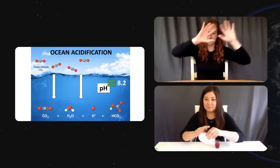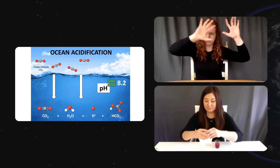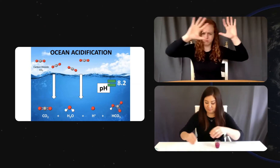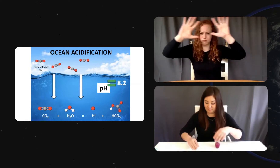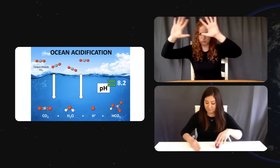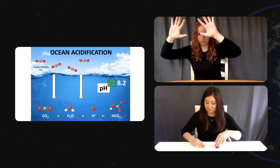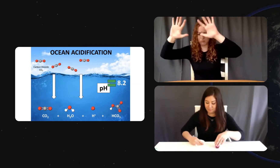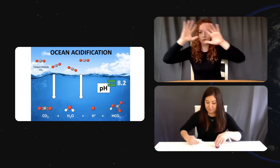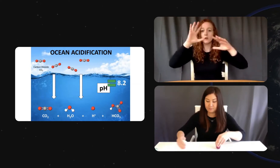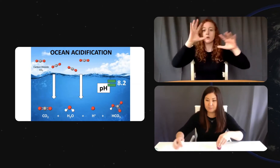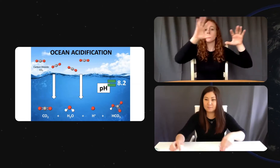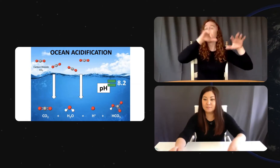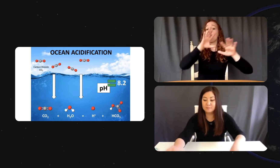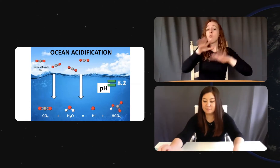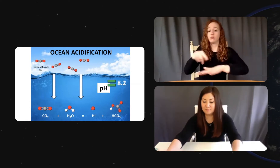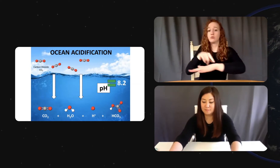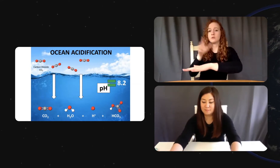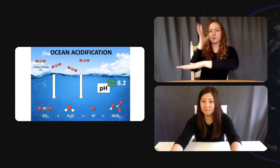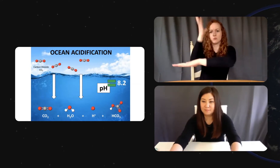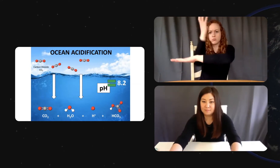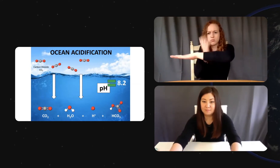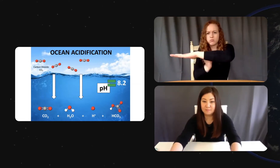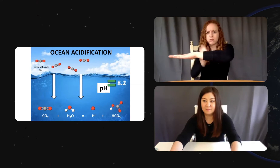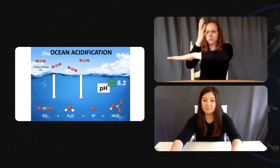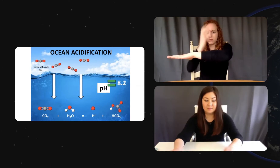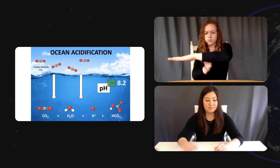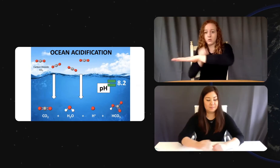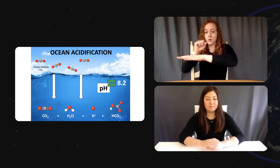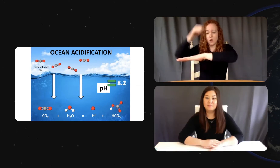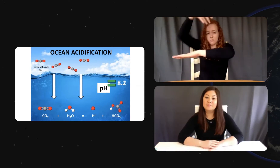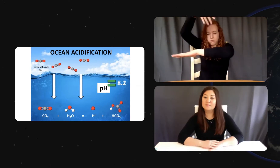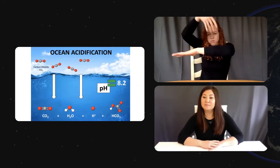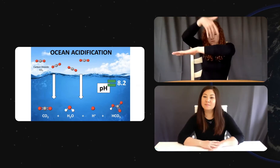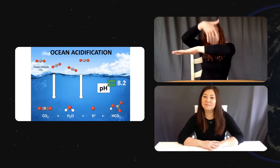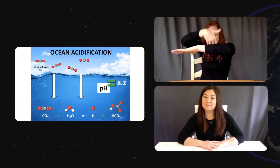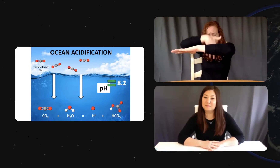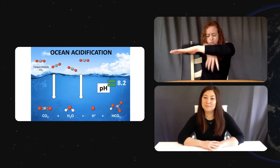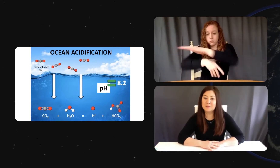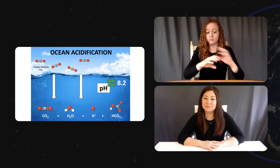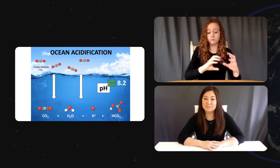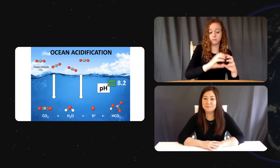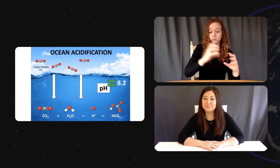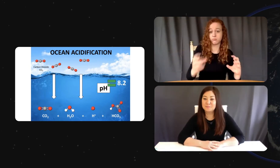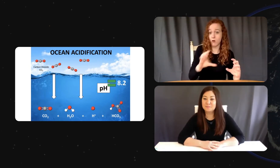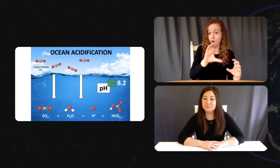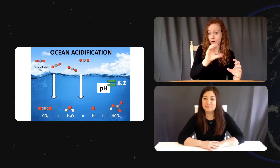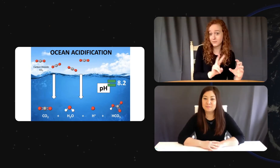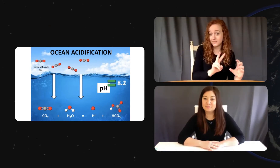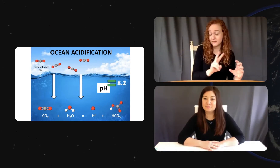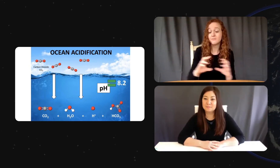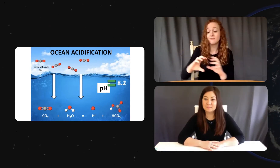Carbon dioxide molecules in the air are absorbed into the ocean.